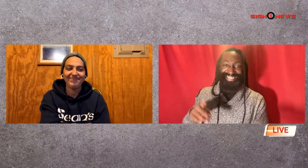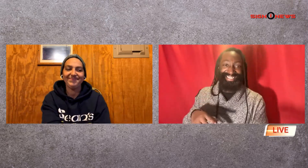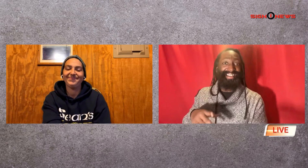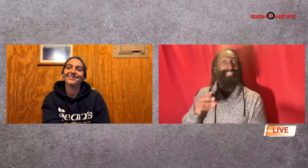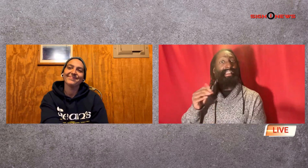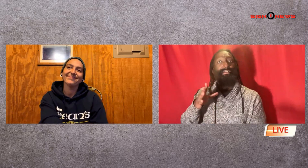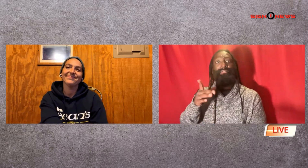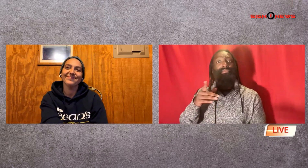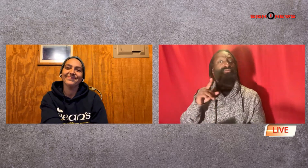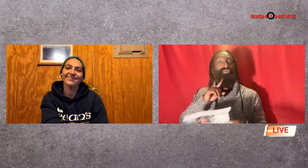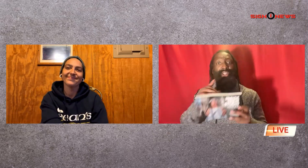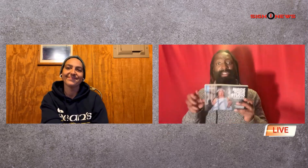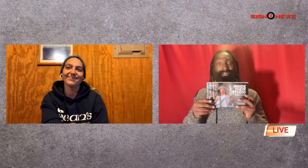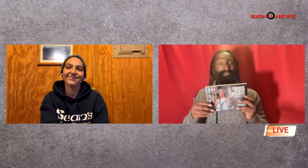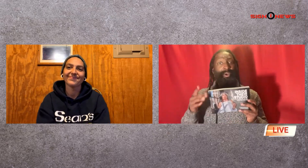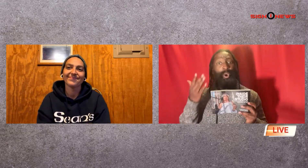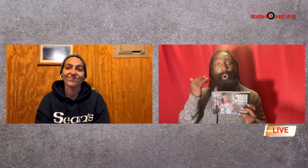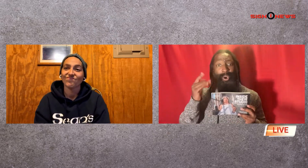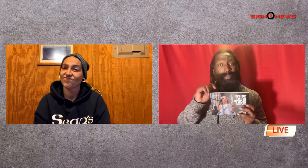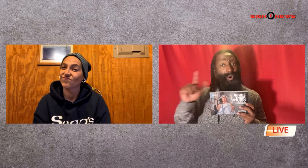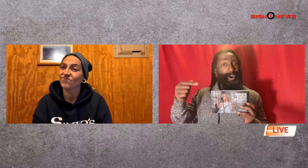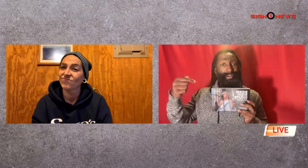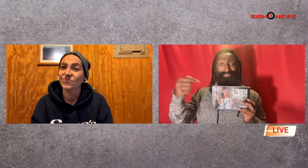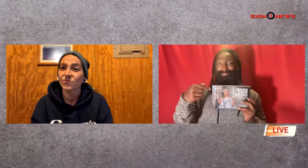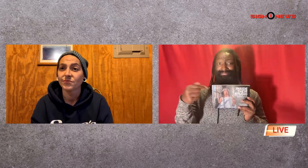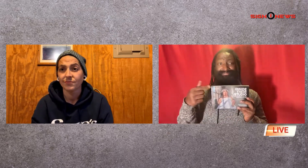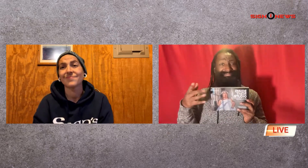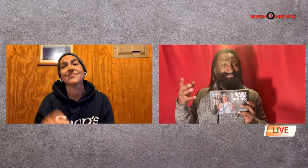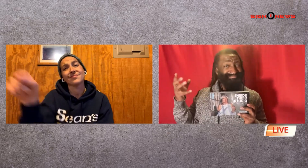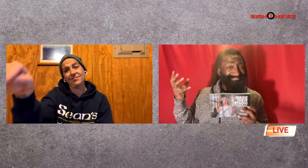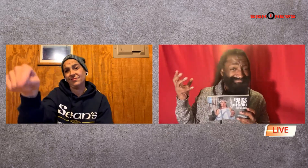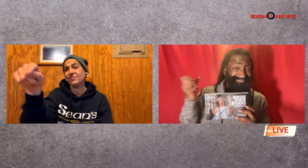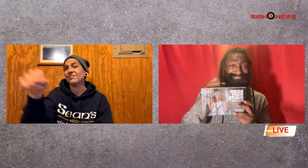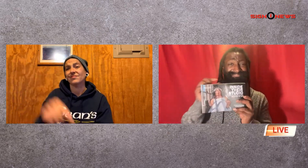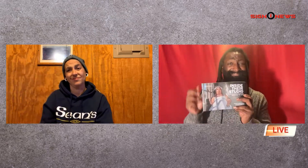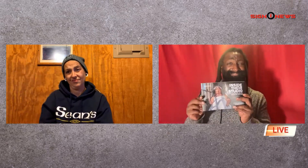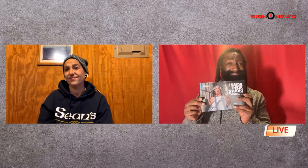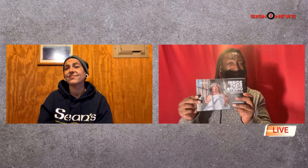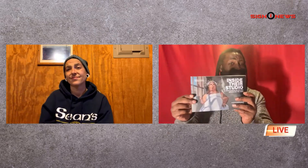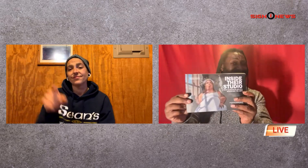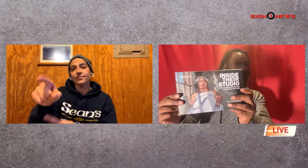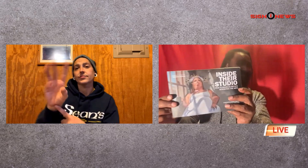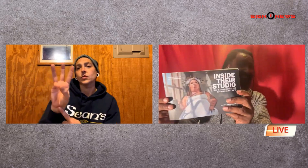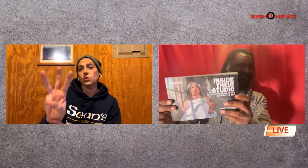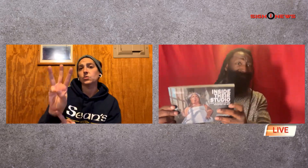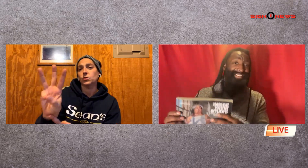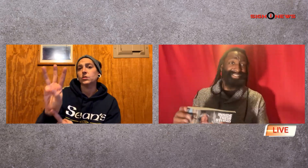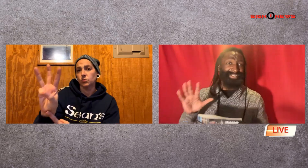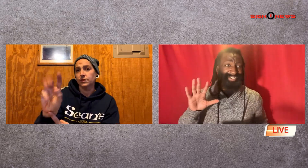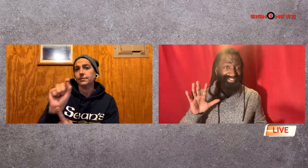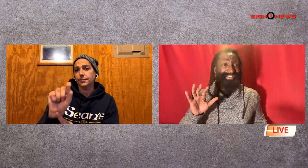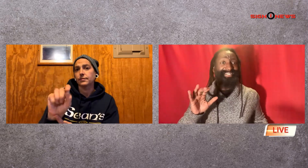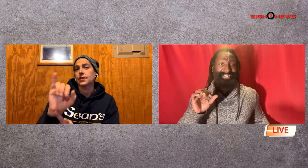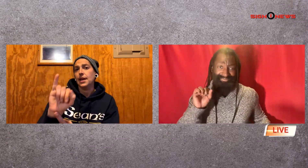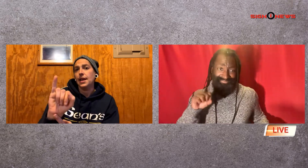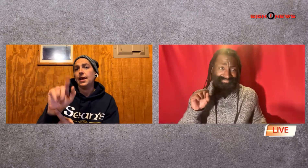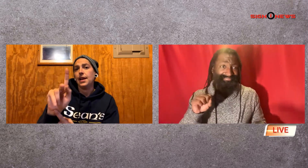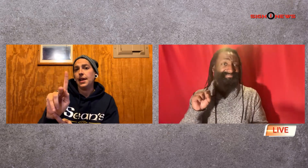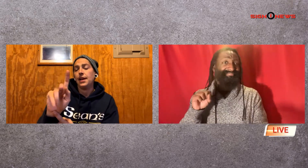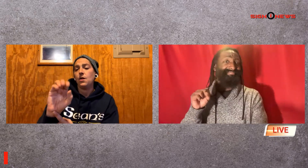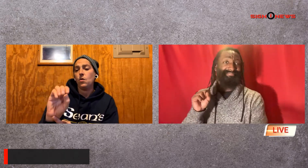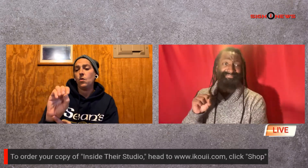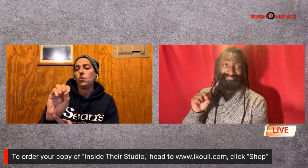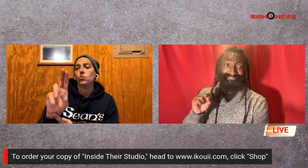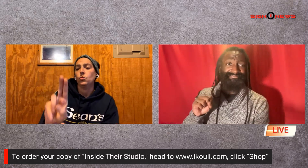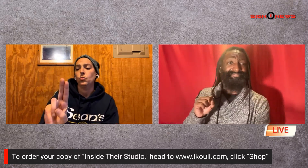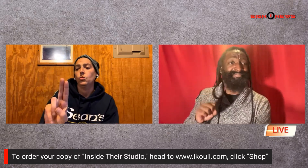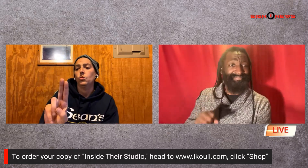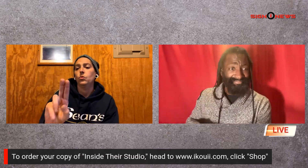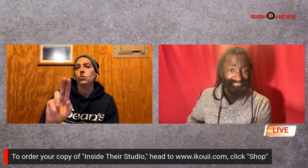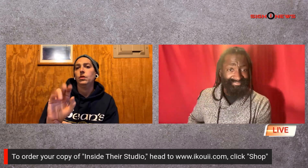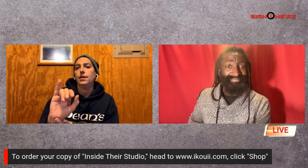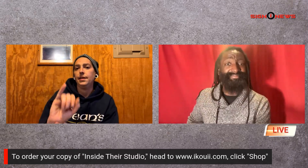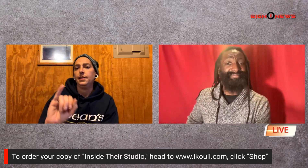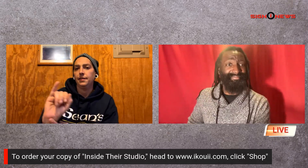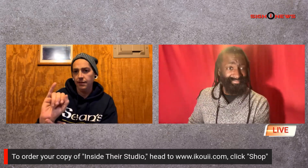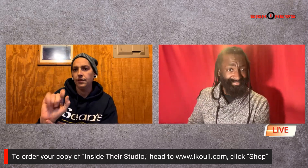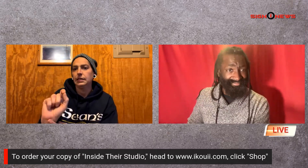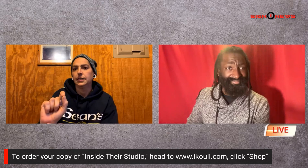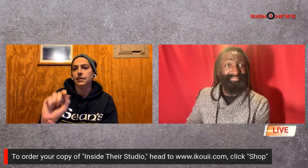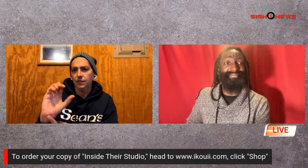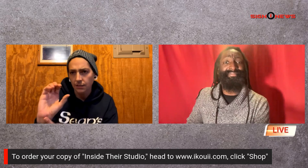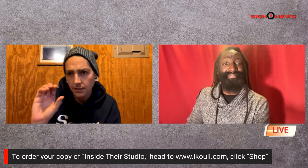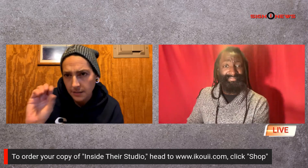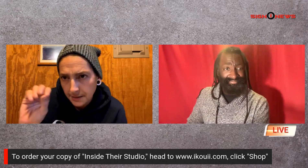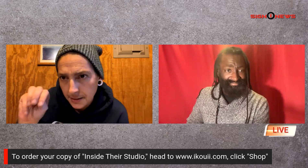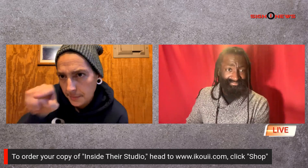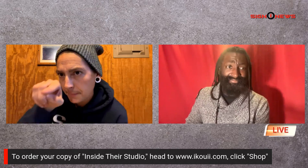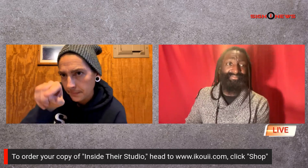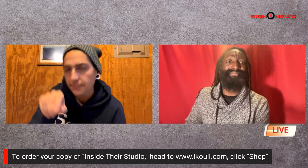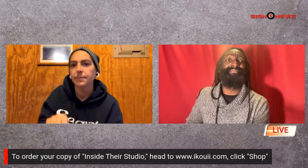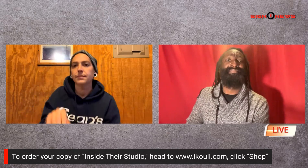Alethea and I hope everybody will go and get this book the website is www.ikouii.com and